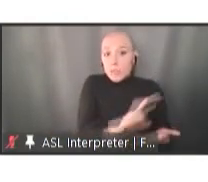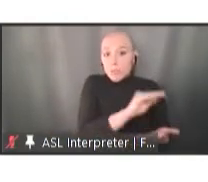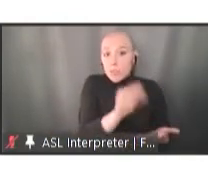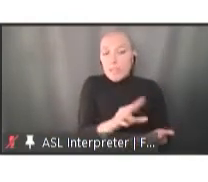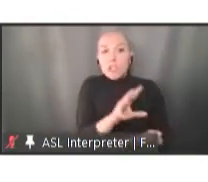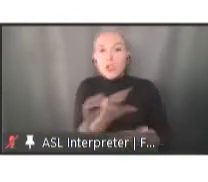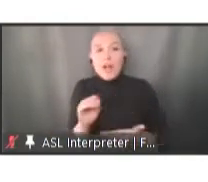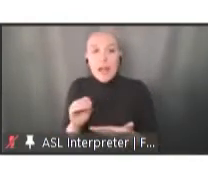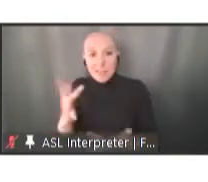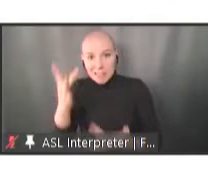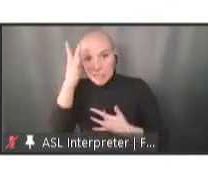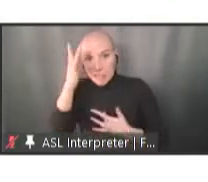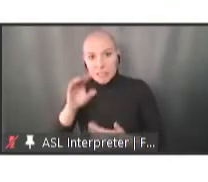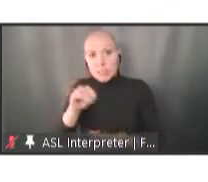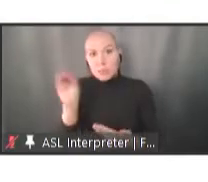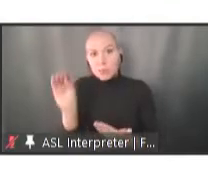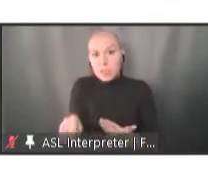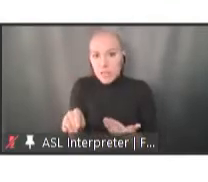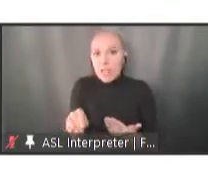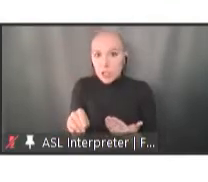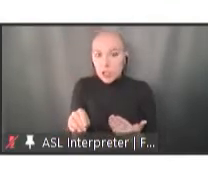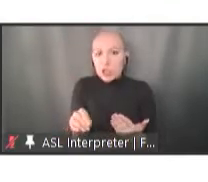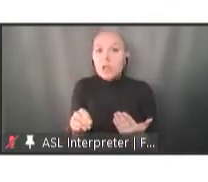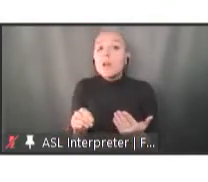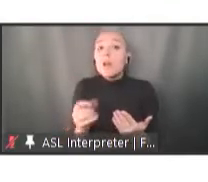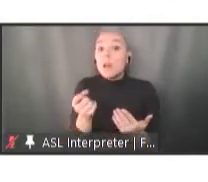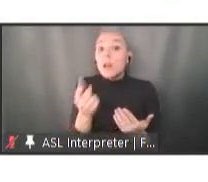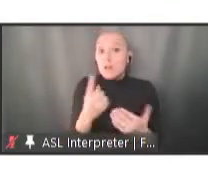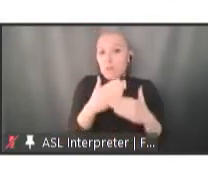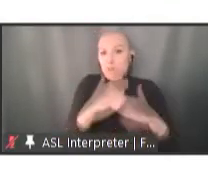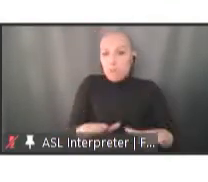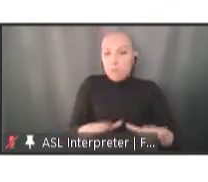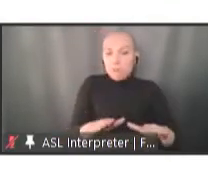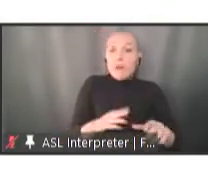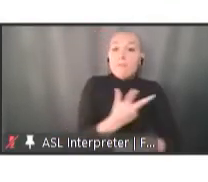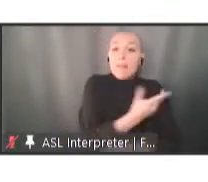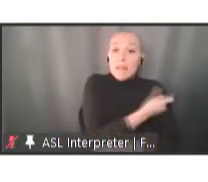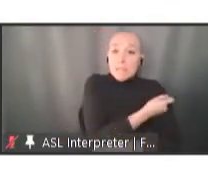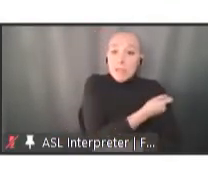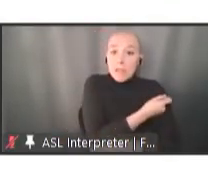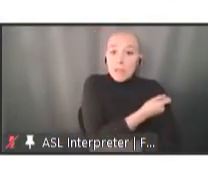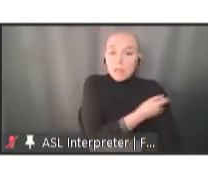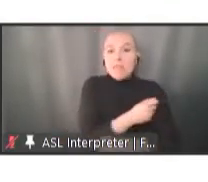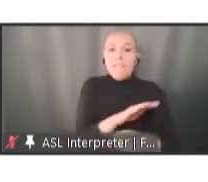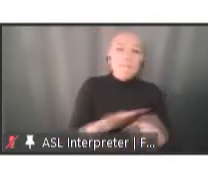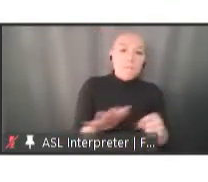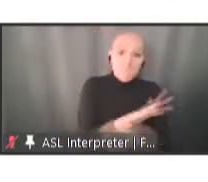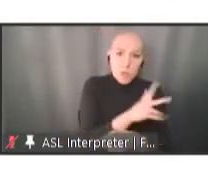were estimated among unvaccinated and fully vaccinated adults by receipt of booster doses.